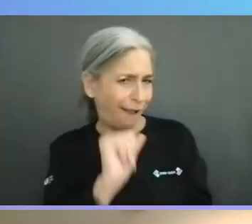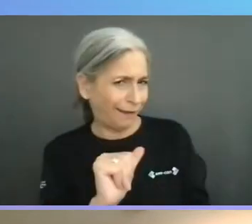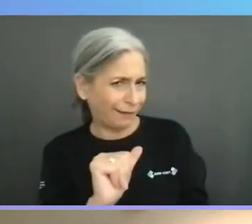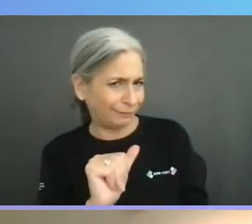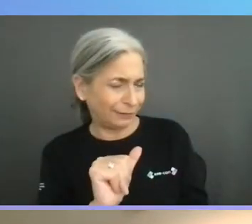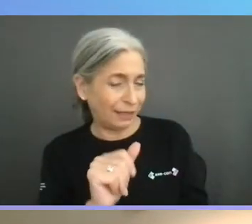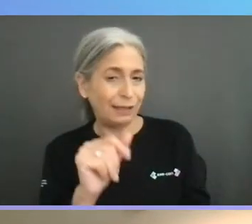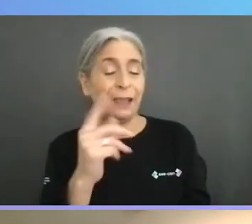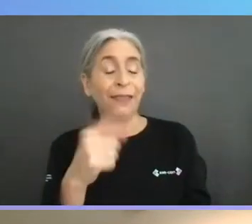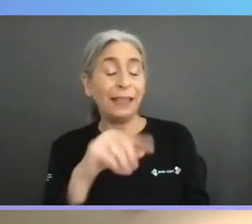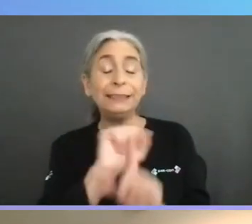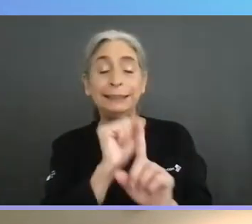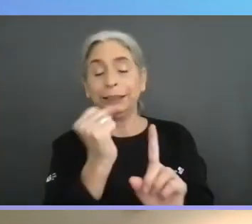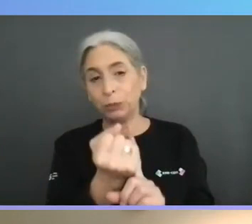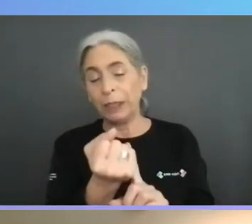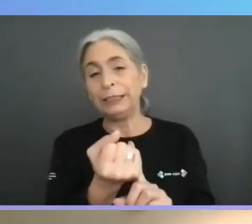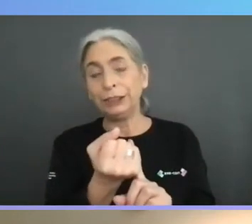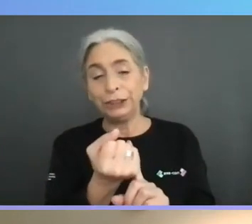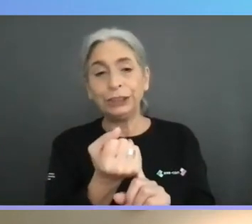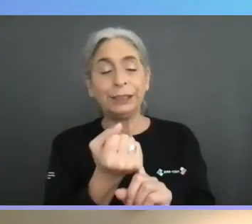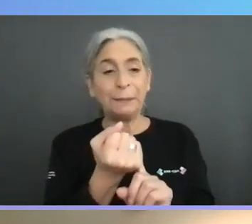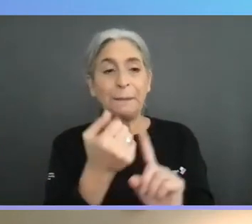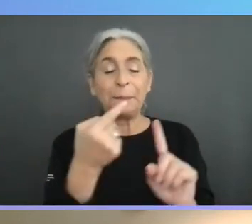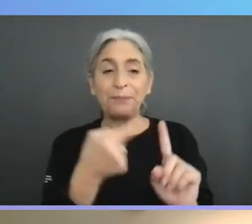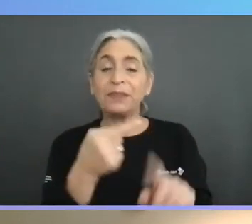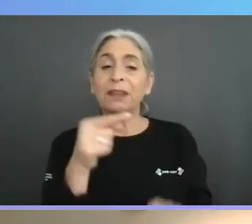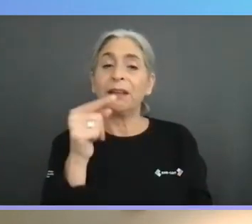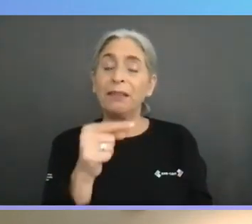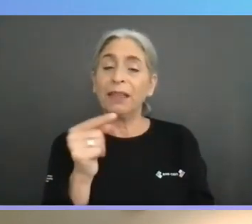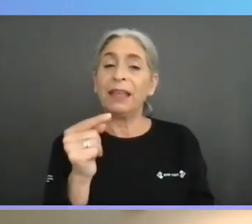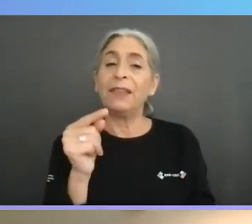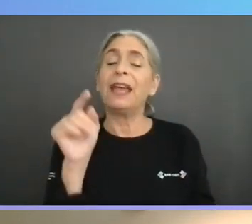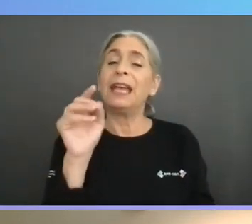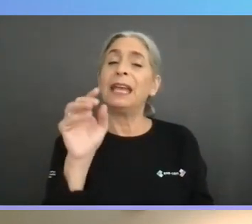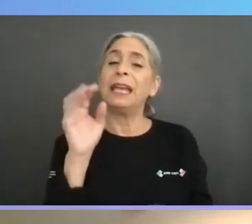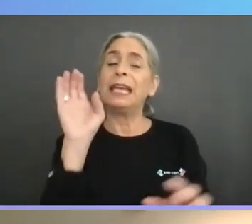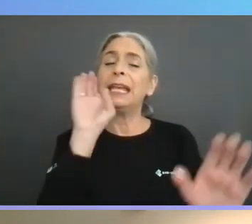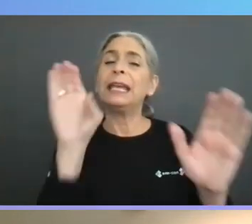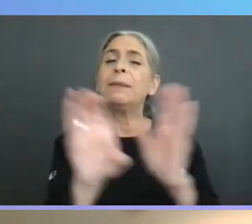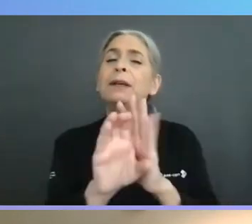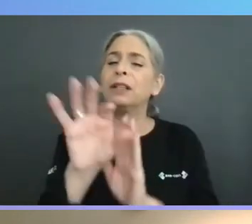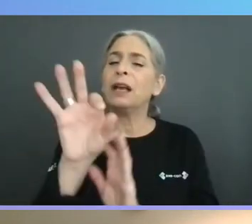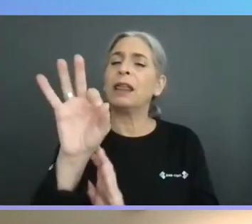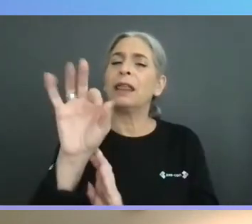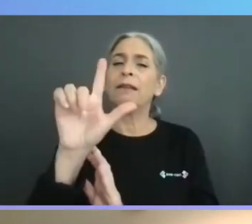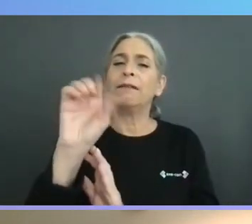this case, uh, the image of the floppy disk is potentially